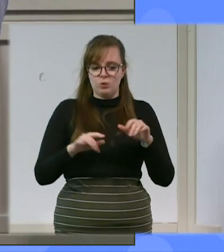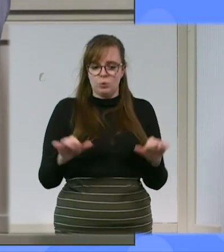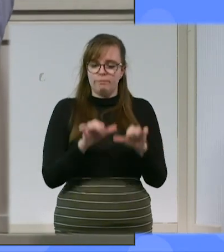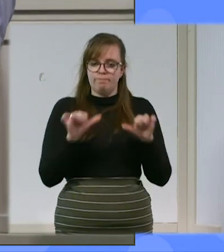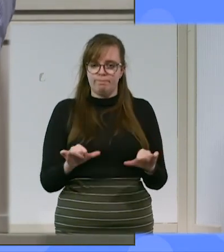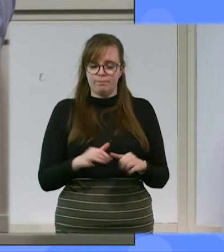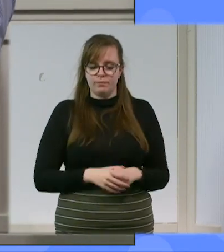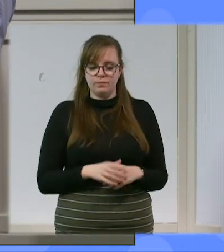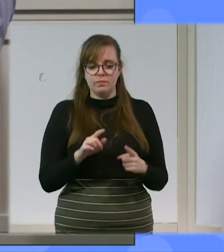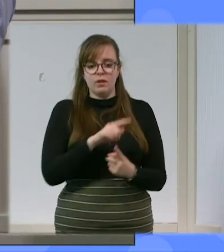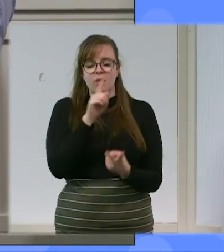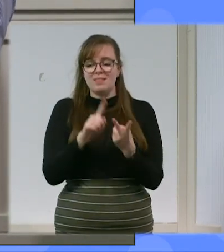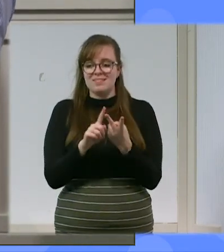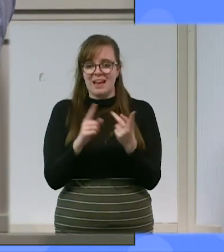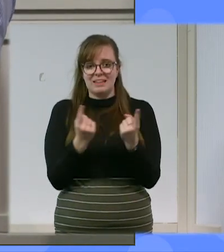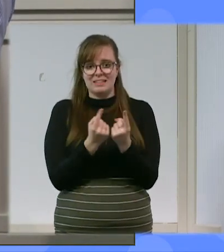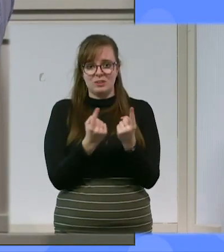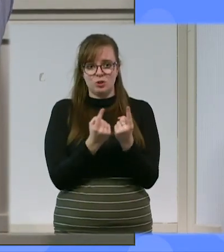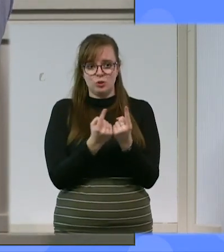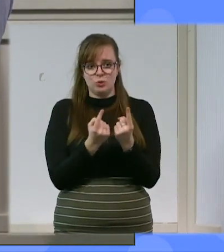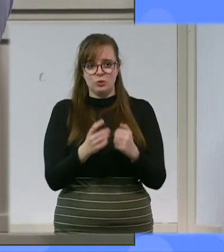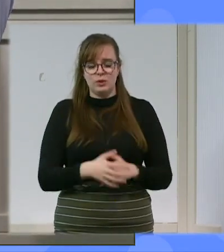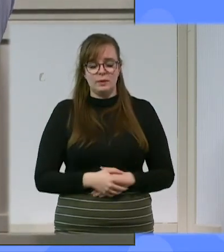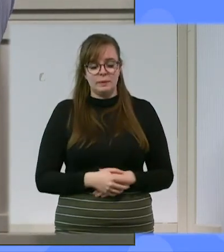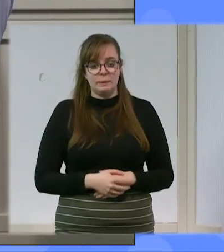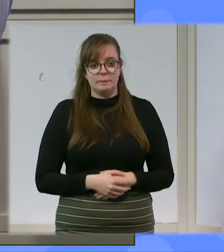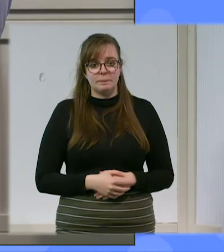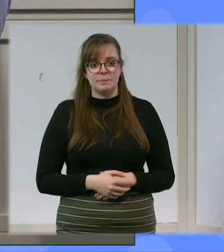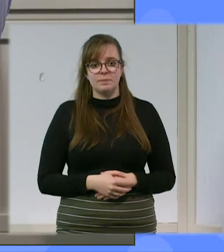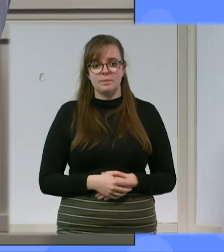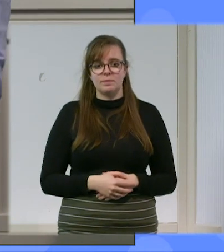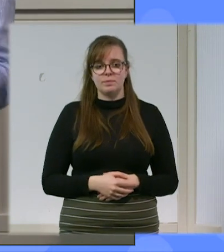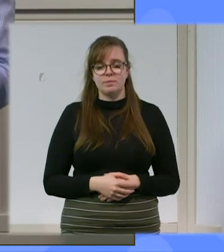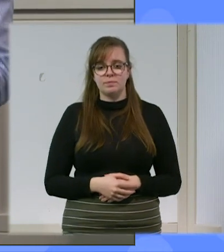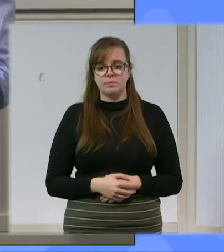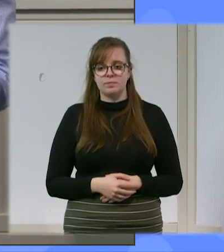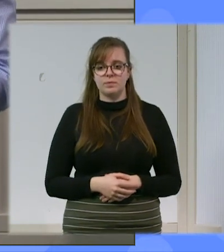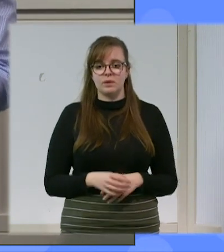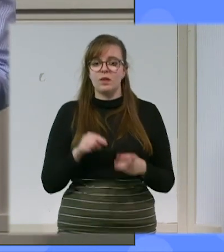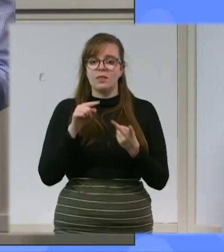terms of the second issue this is the this really comes back to how do we